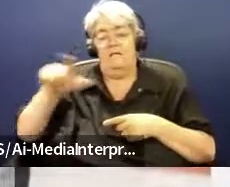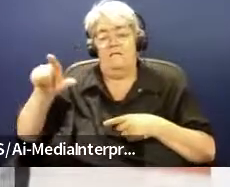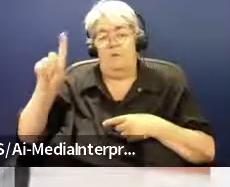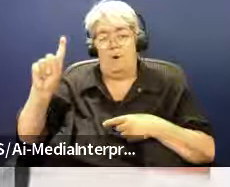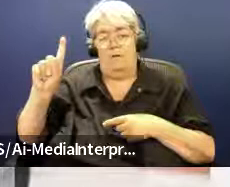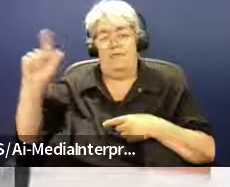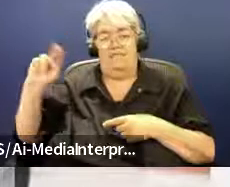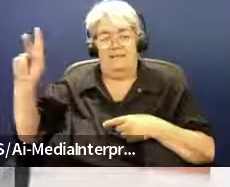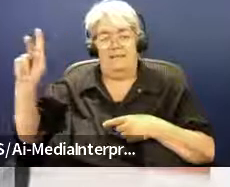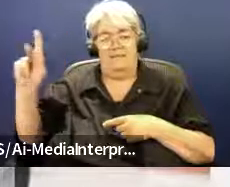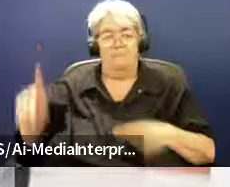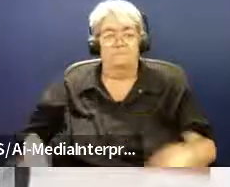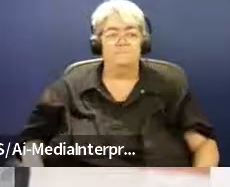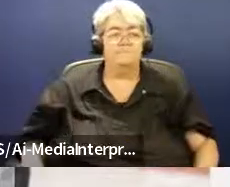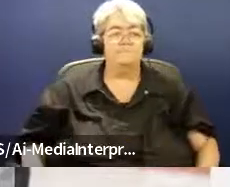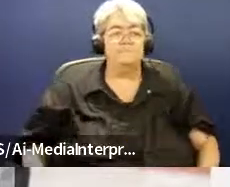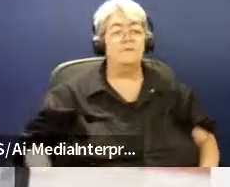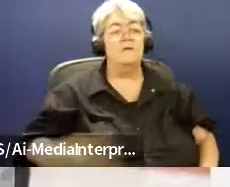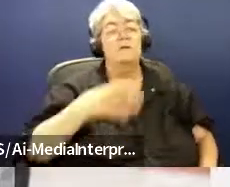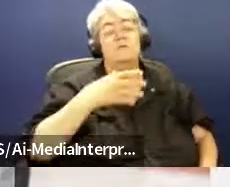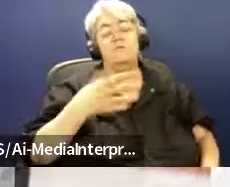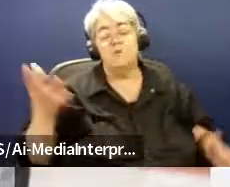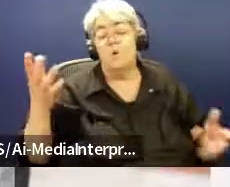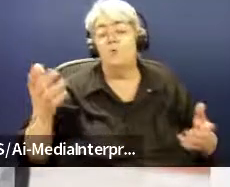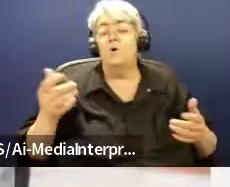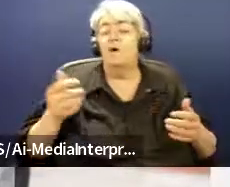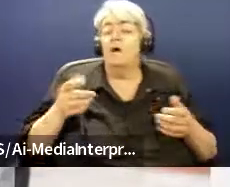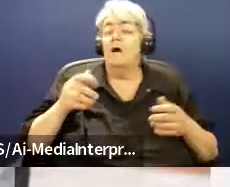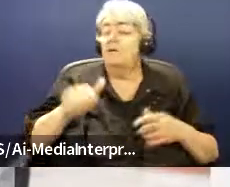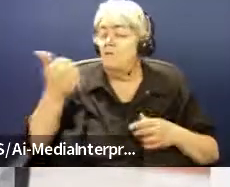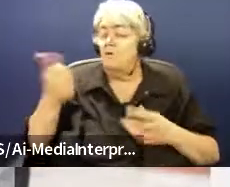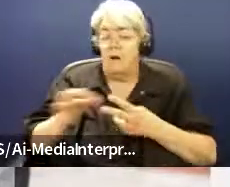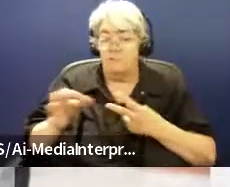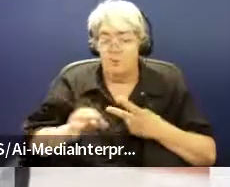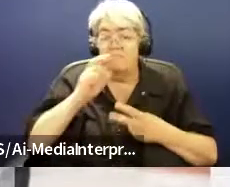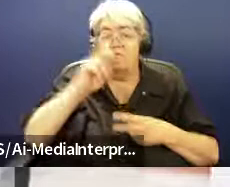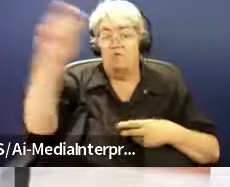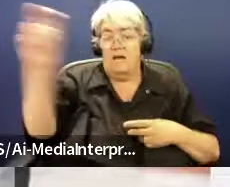to the top of the page